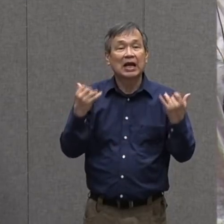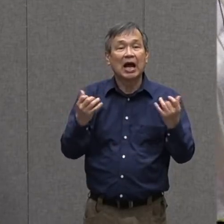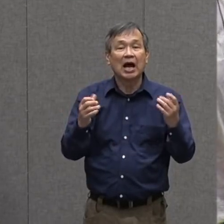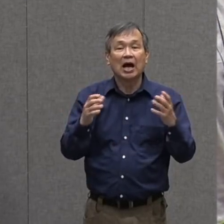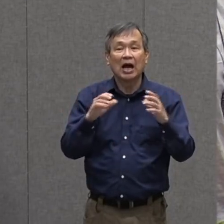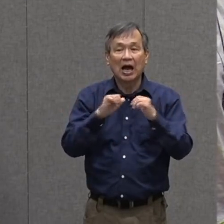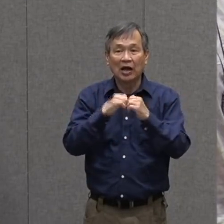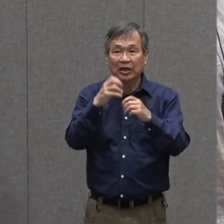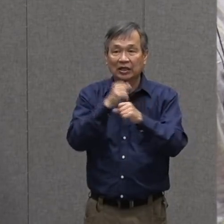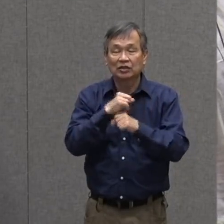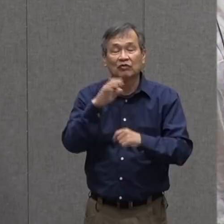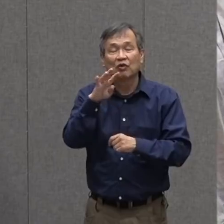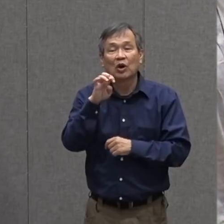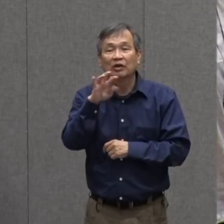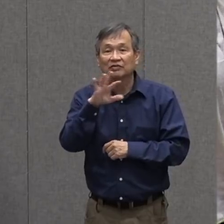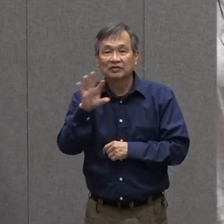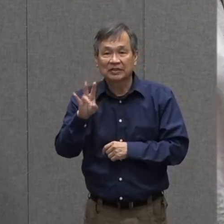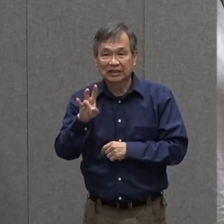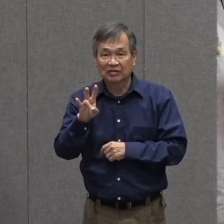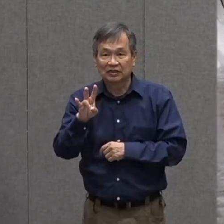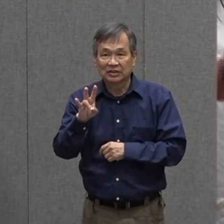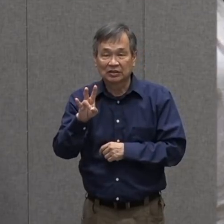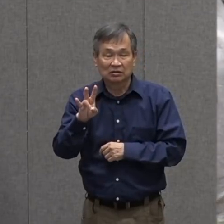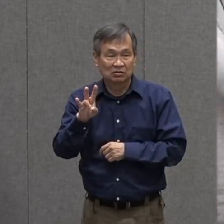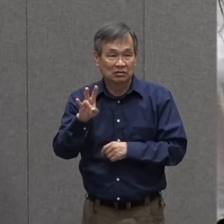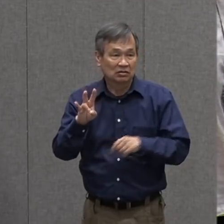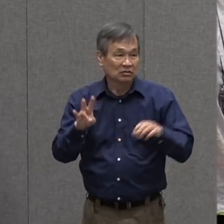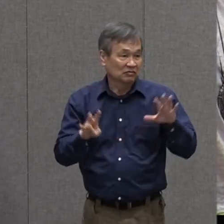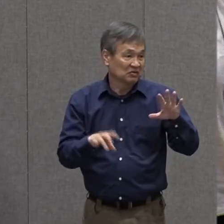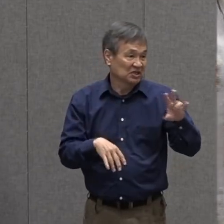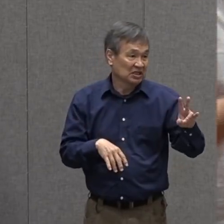Well, if you just said 57 you'd probably be that's an easy guess, right?